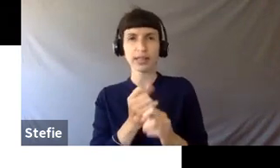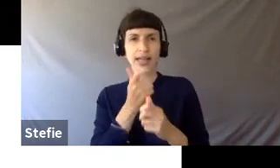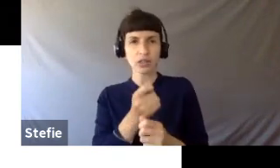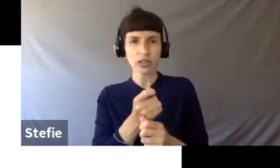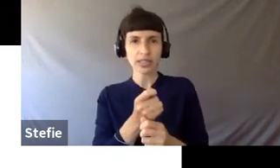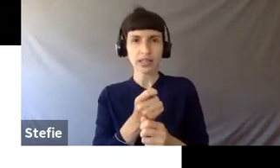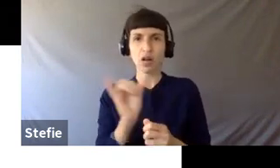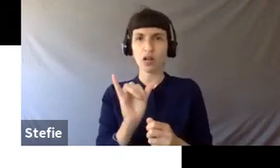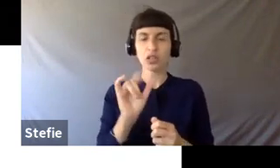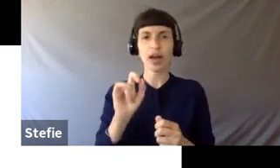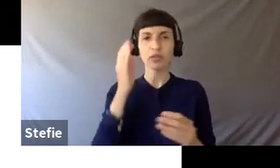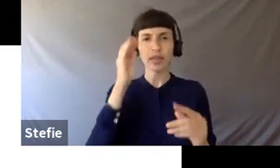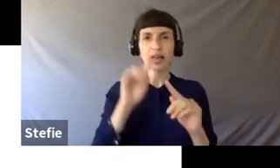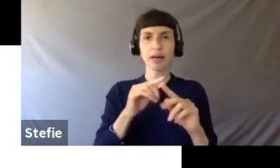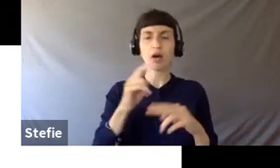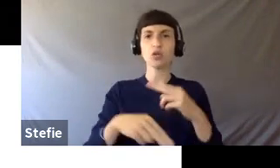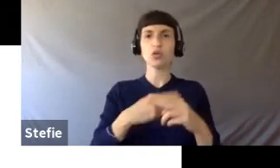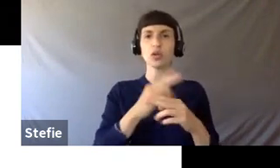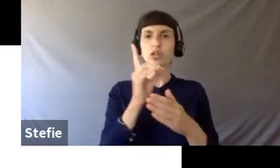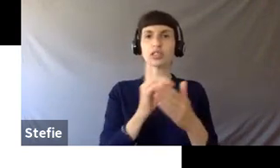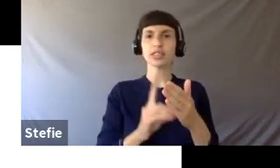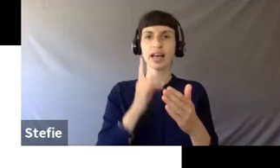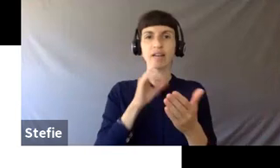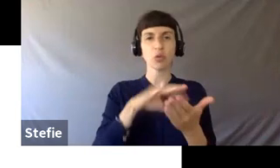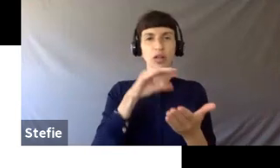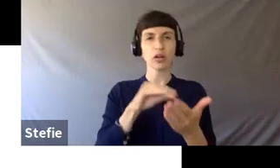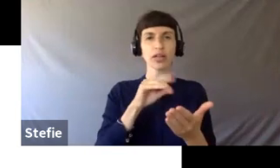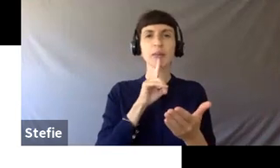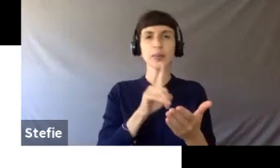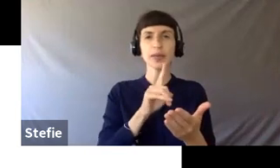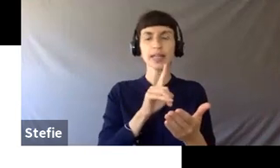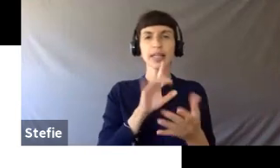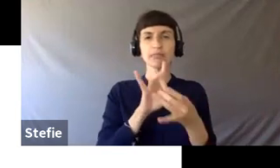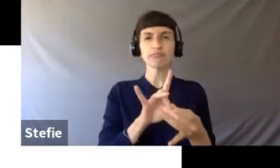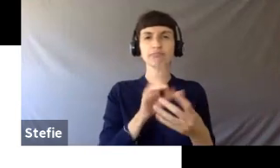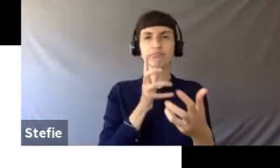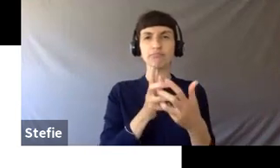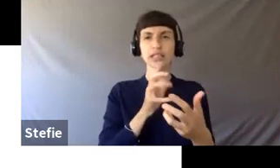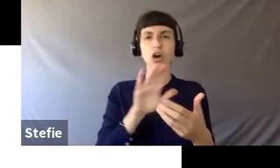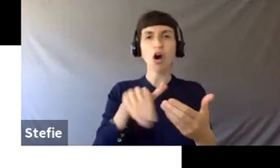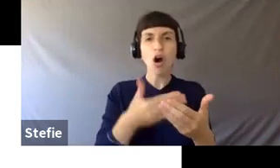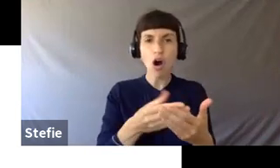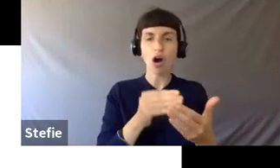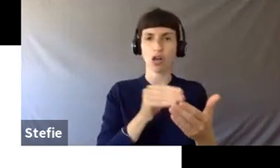are responsive to good teaching. It's what we do in the classroom to make it interactive, fun and engaging for students and we need to think about universal design for learning because that meets the whole child, all of our students.